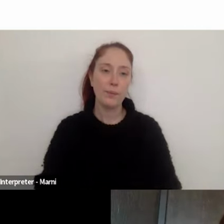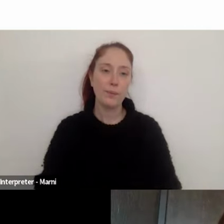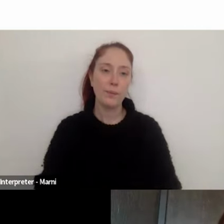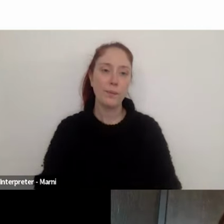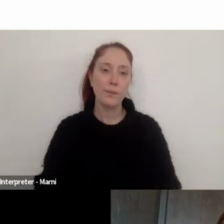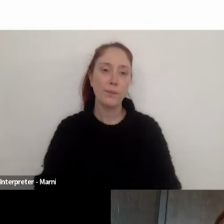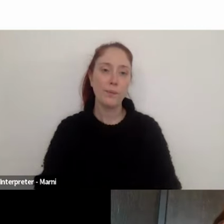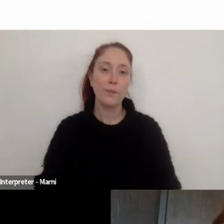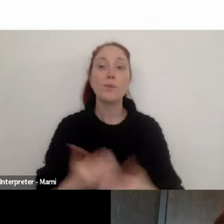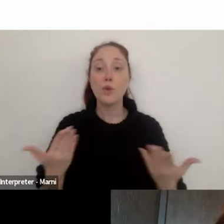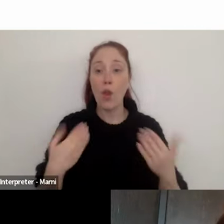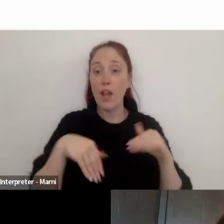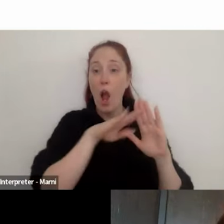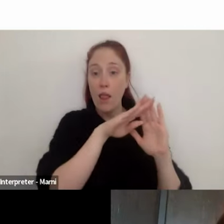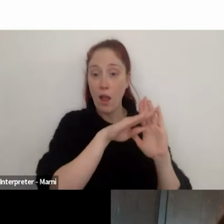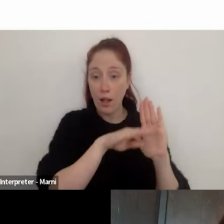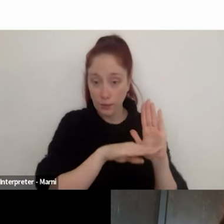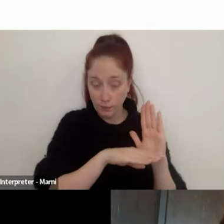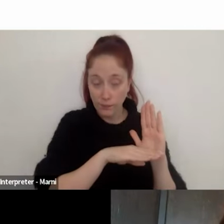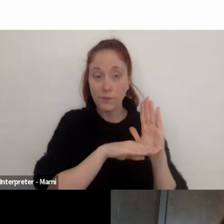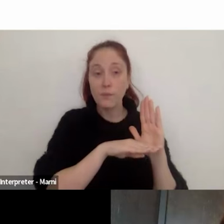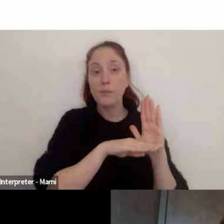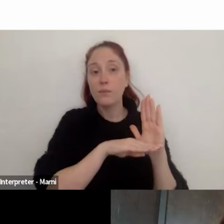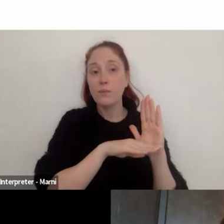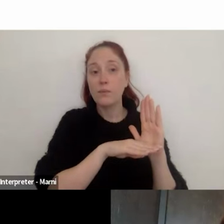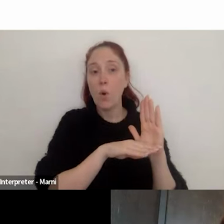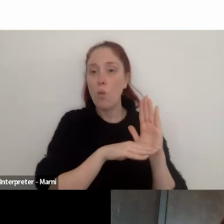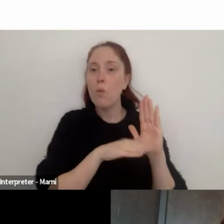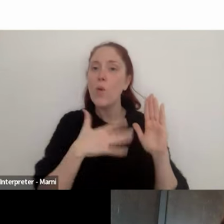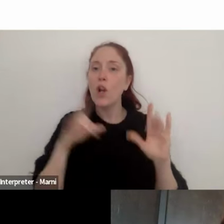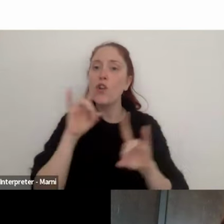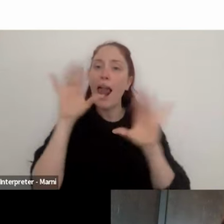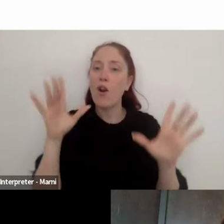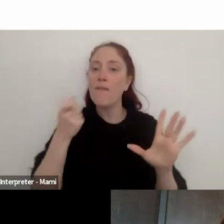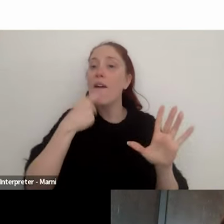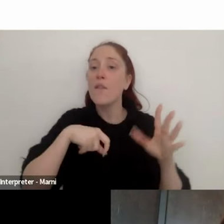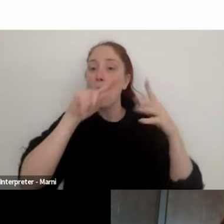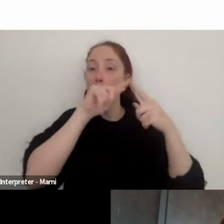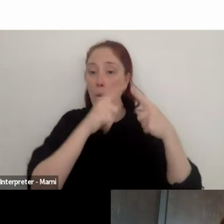In terms of the guidelines, some points we wanted to highlight from the eligibility and what you